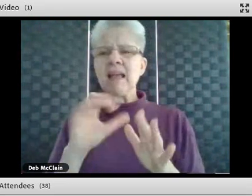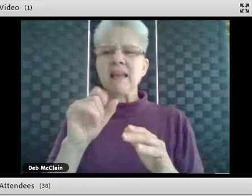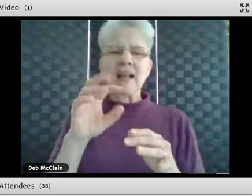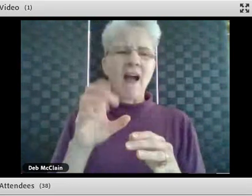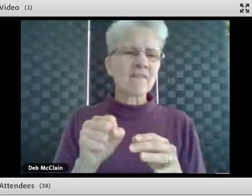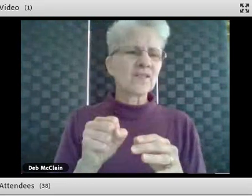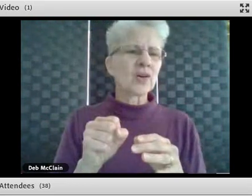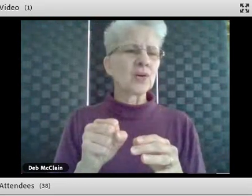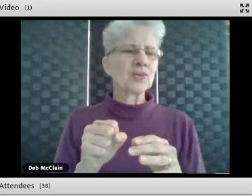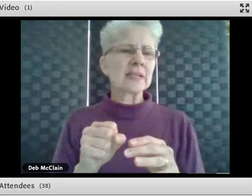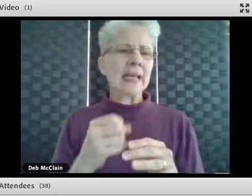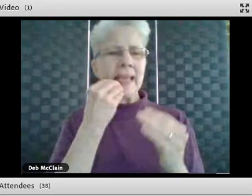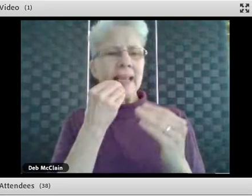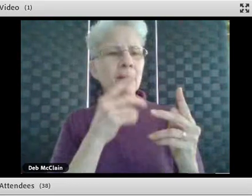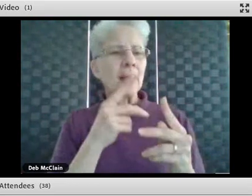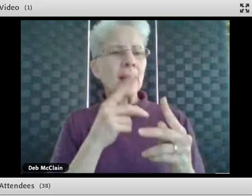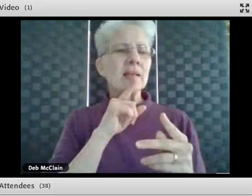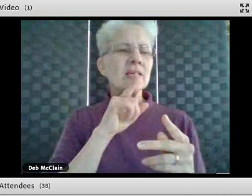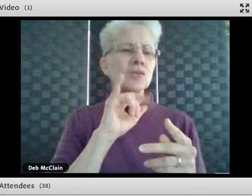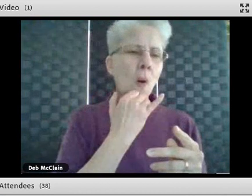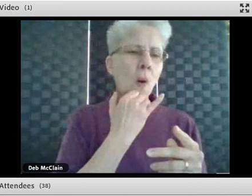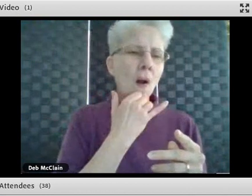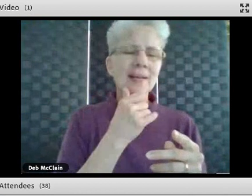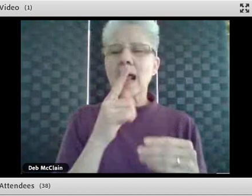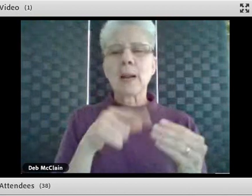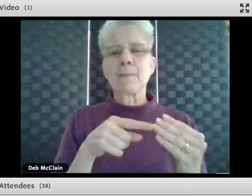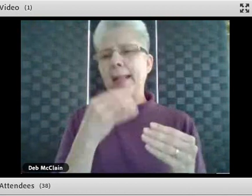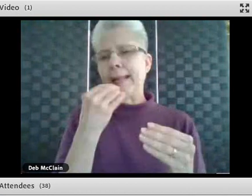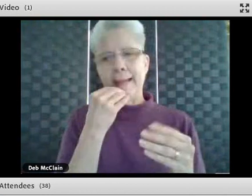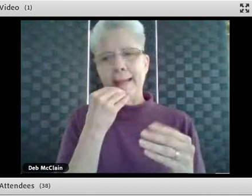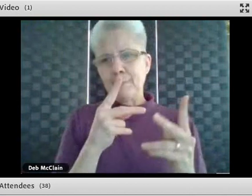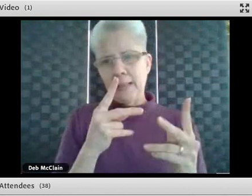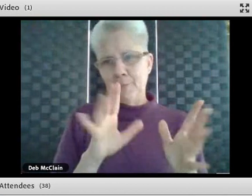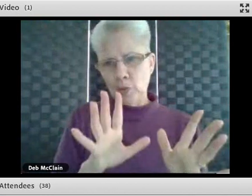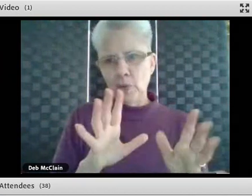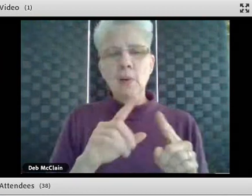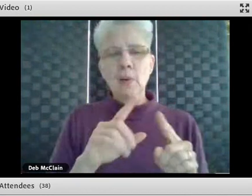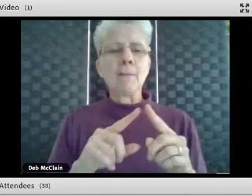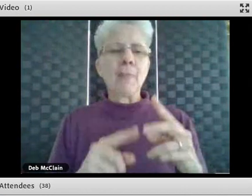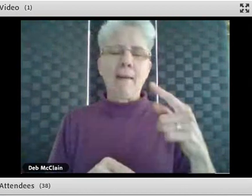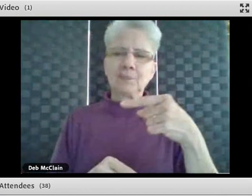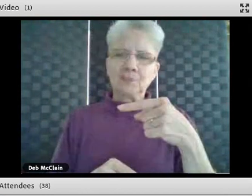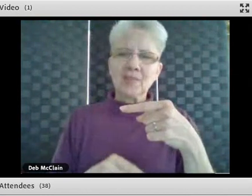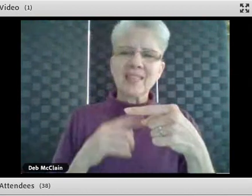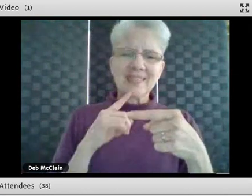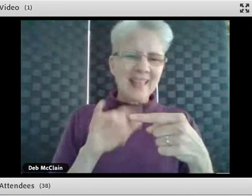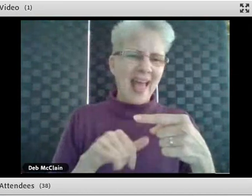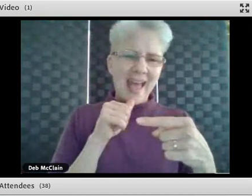is not actually about eating people and the wrongness of it. It's a novel, not that.